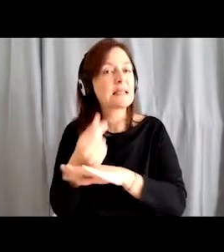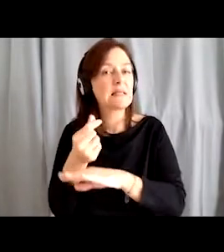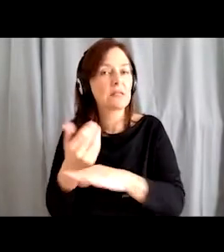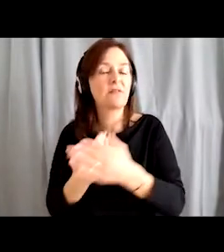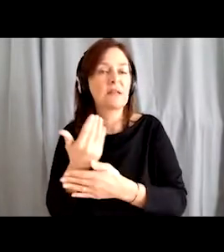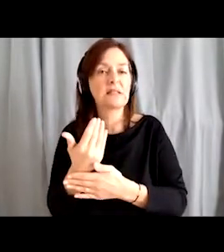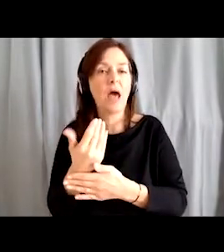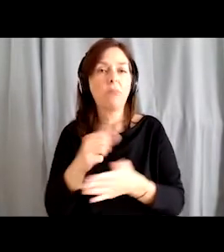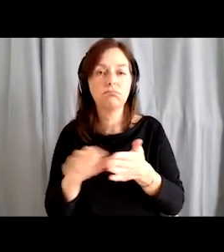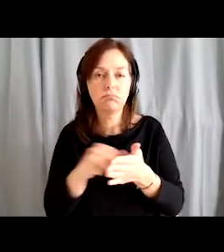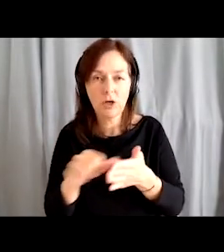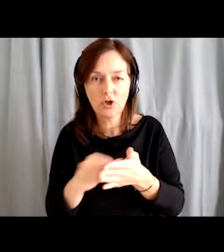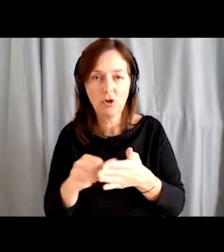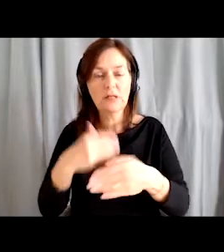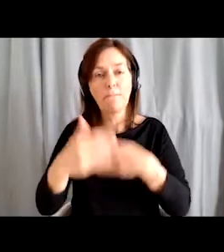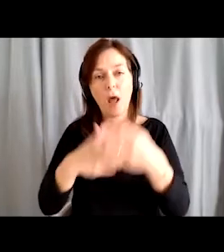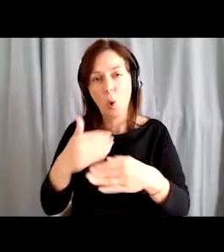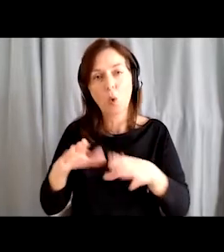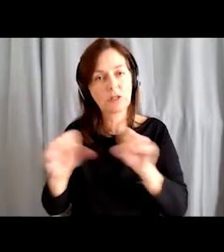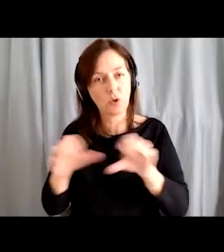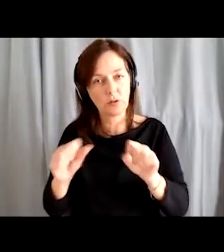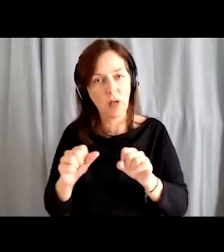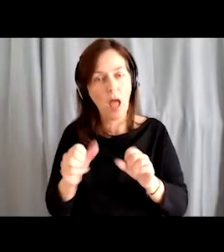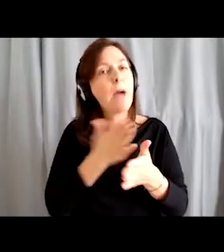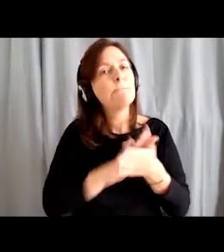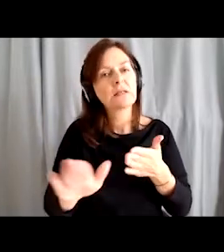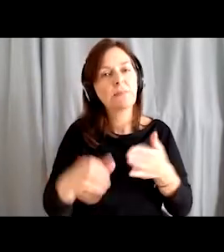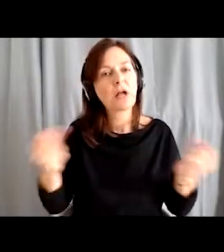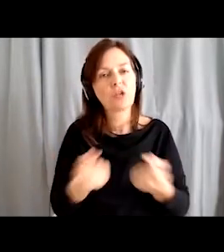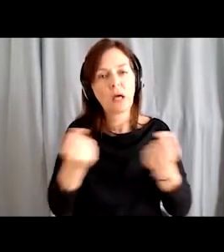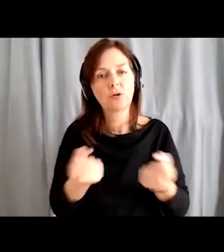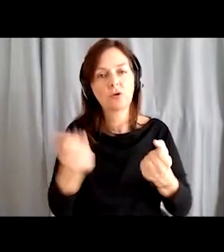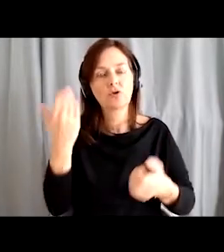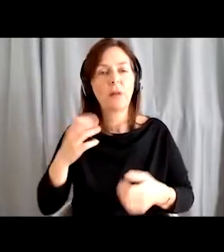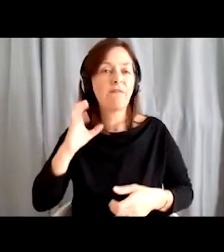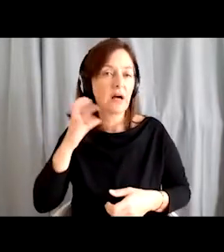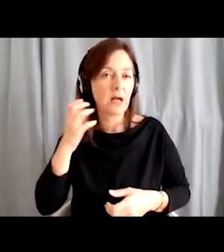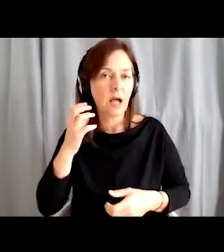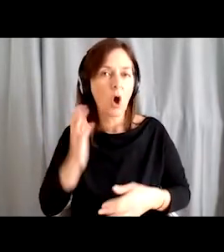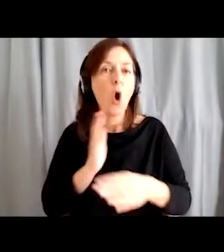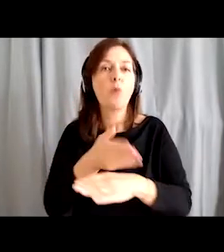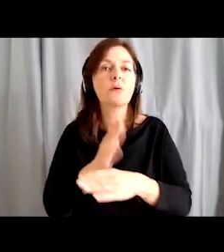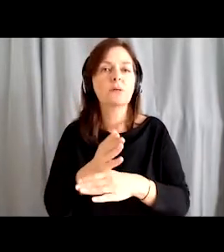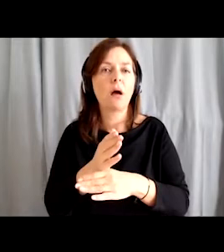for costs of goods and services. Activities that were free of charge were attended in Kranj above all expectations.